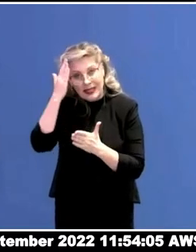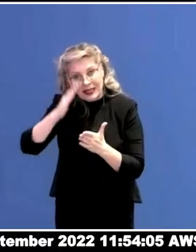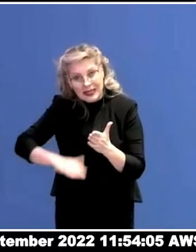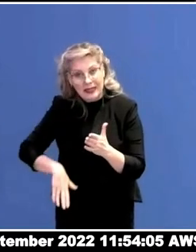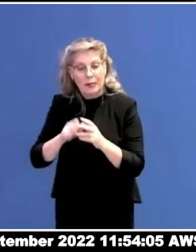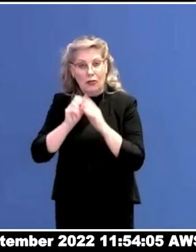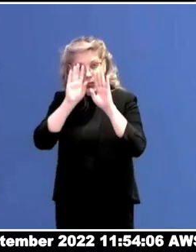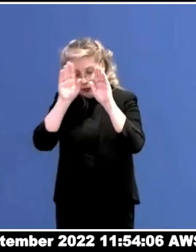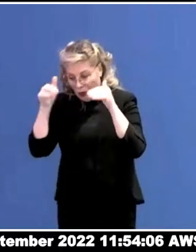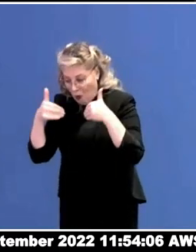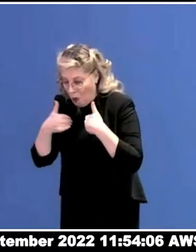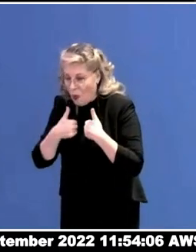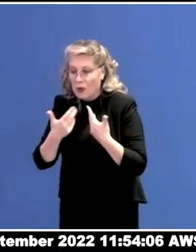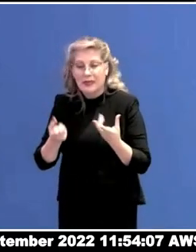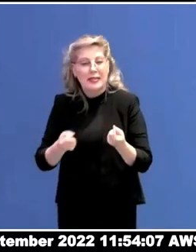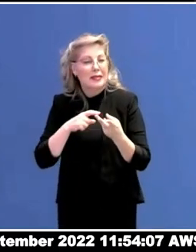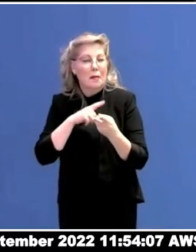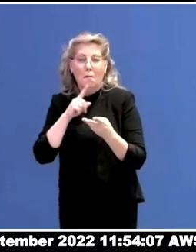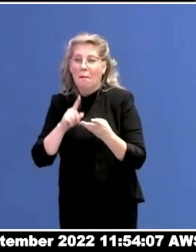forth. Some of these young children, they were suggested to that.